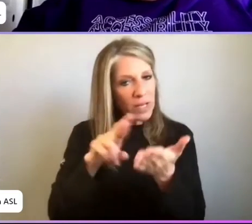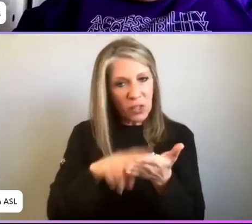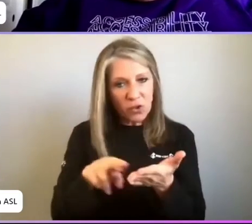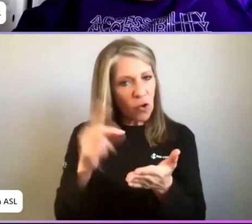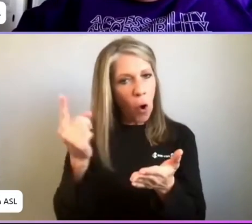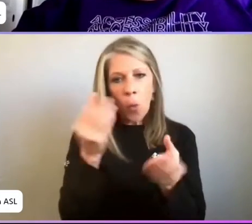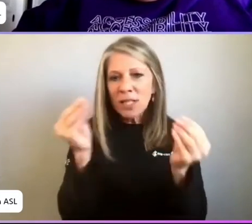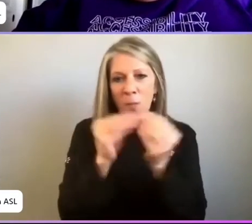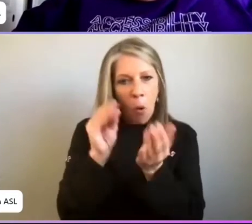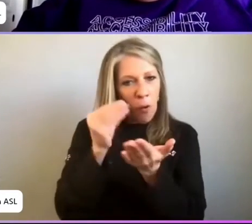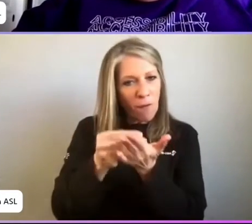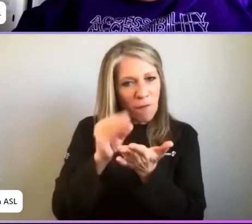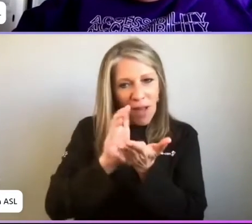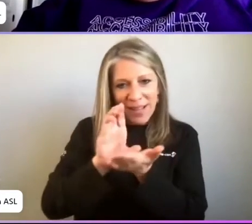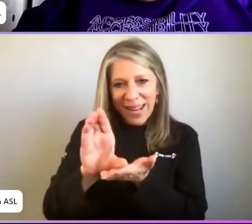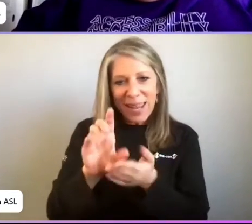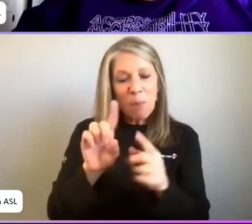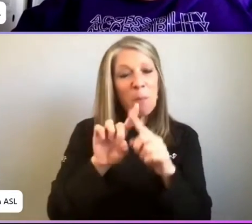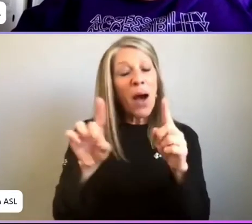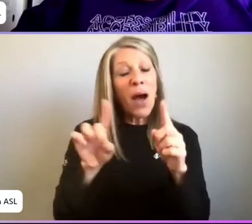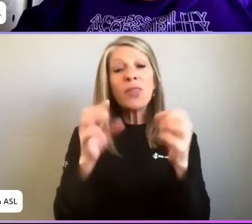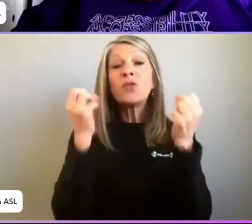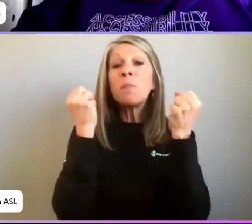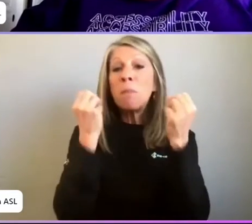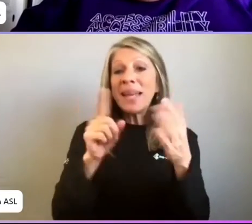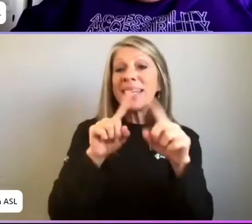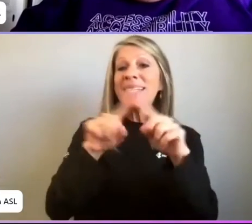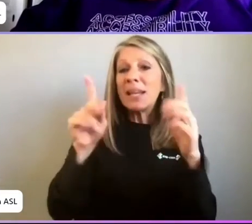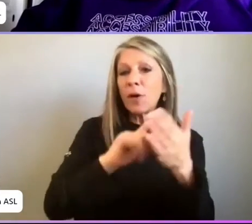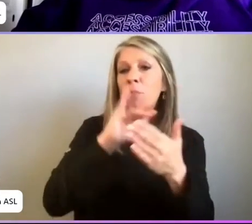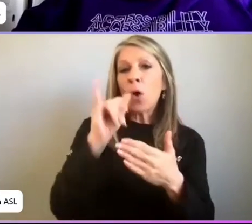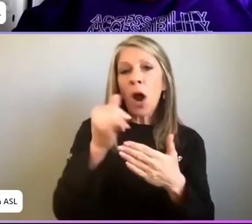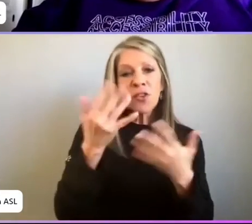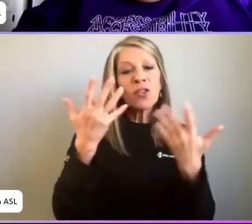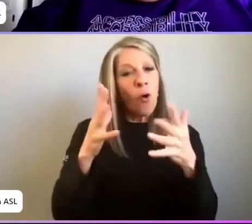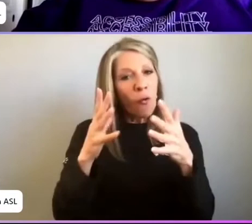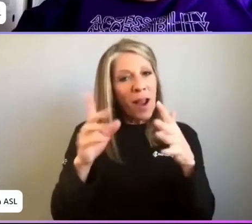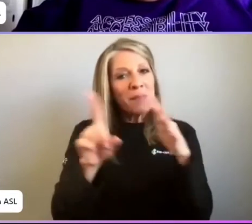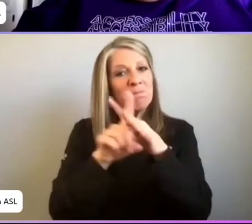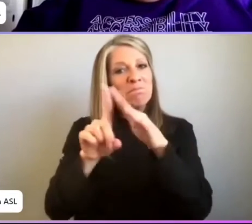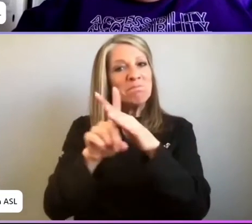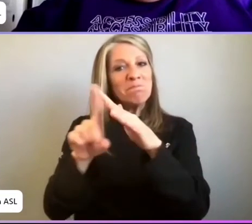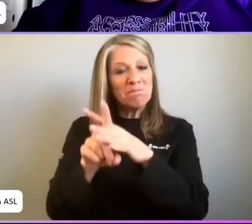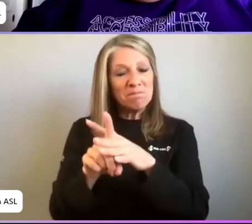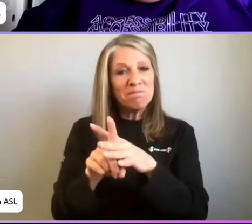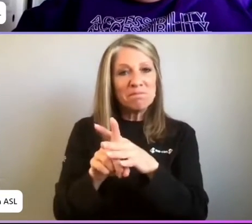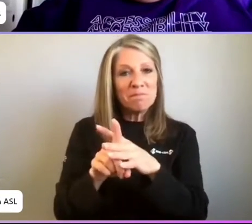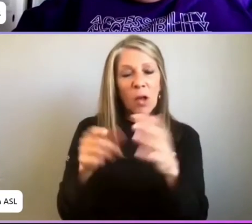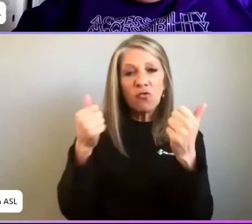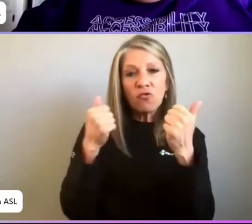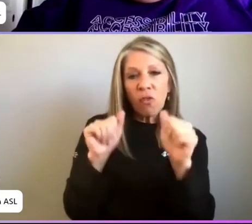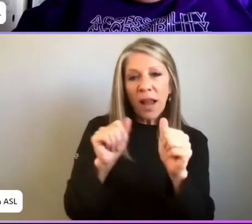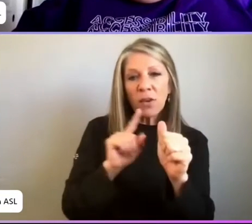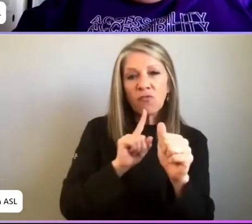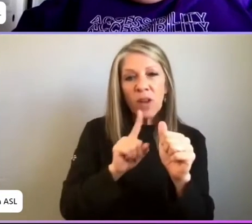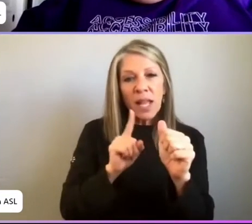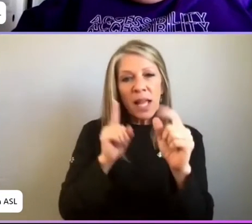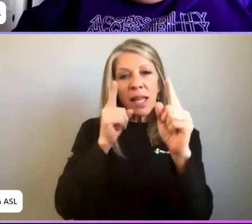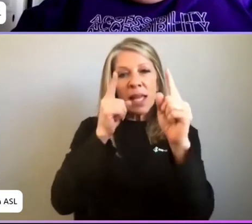actually be worked on, so this isn't necessarily brand new thing, and there can always be more research in always be more funding, but there are